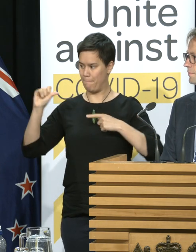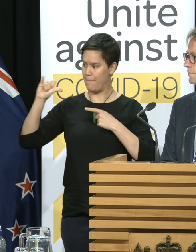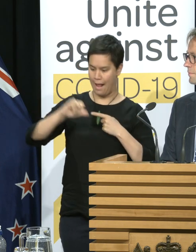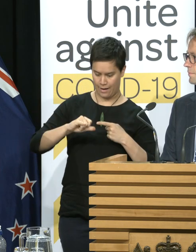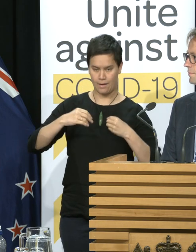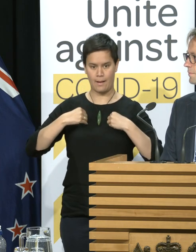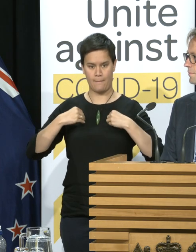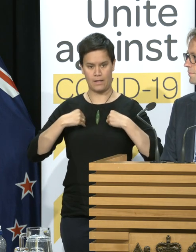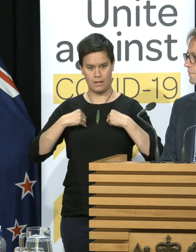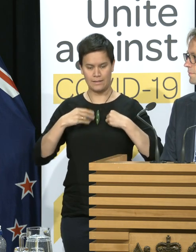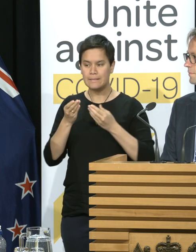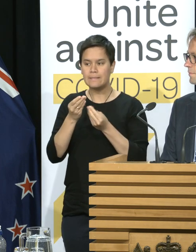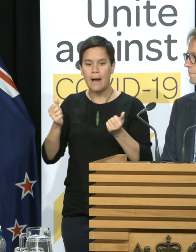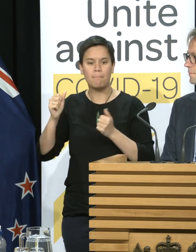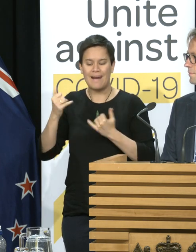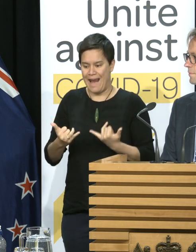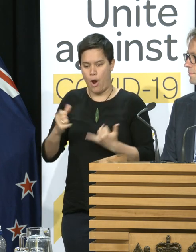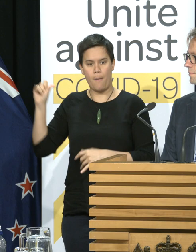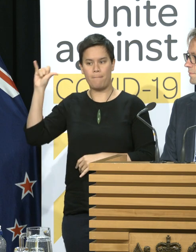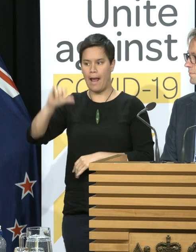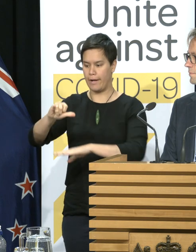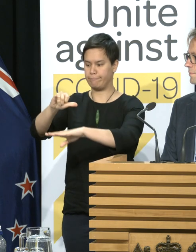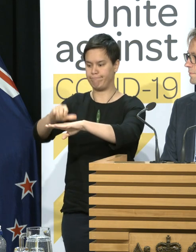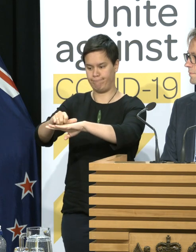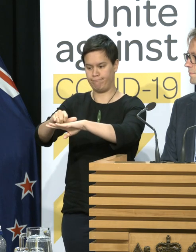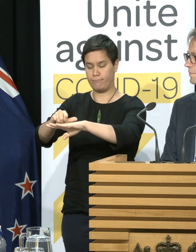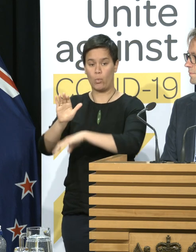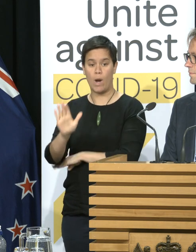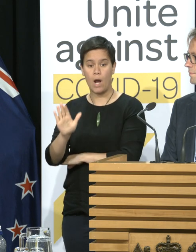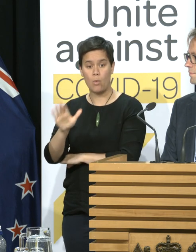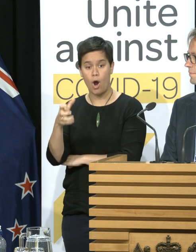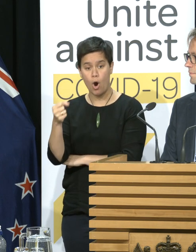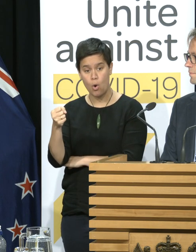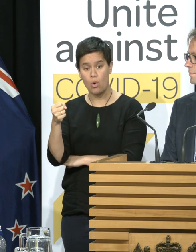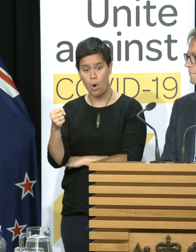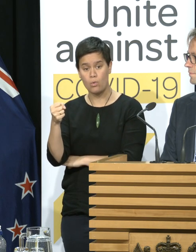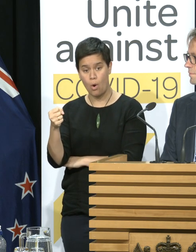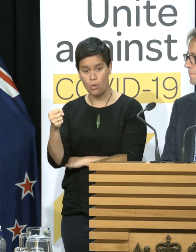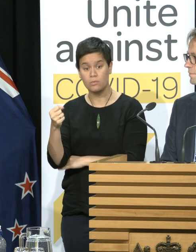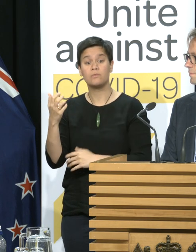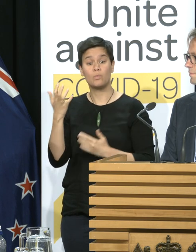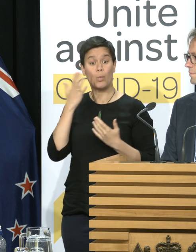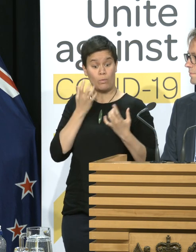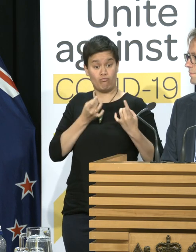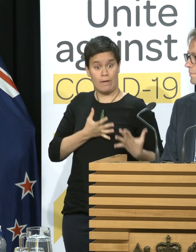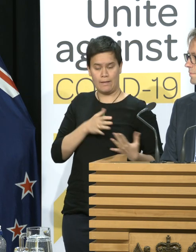to be able to service something like the trans Tasman. And so we're talking to them about how soon they could operationalize that.